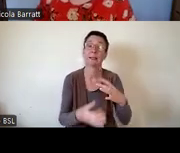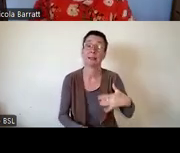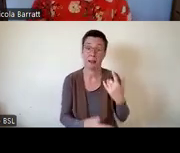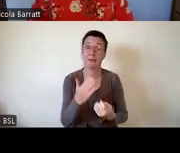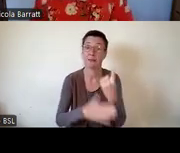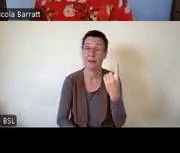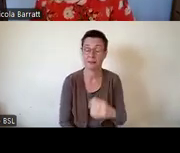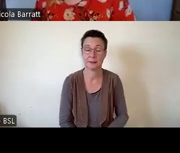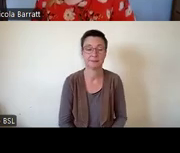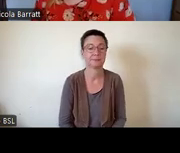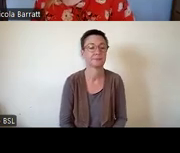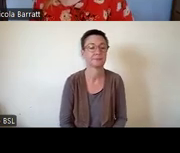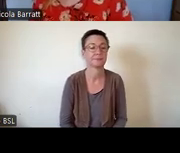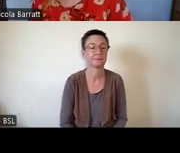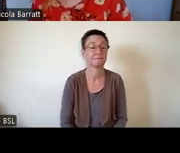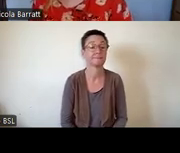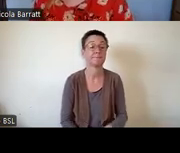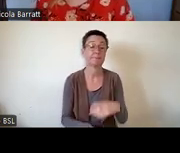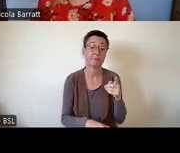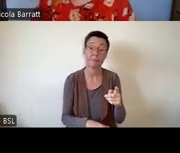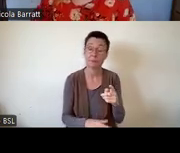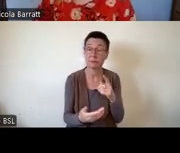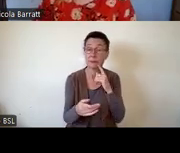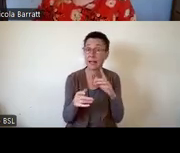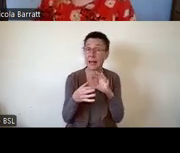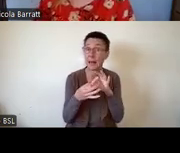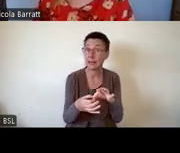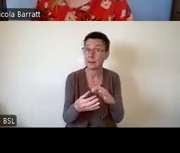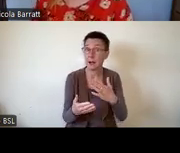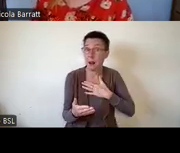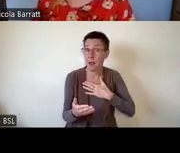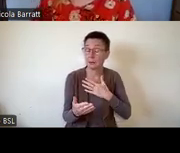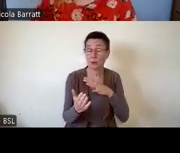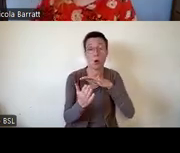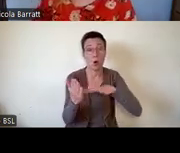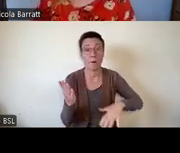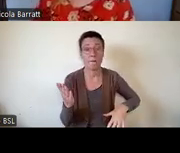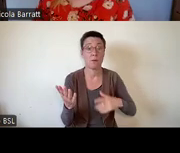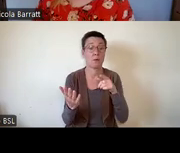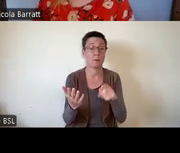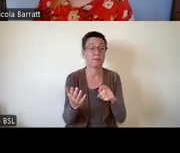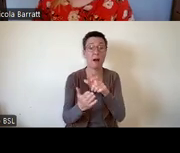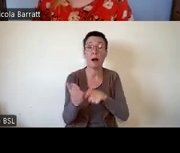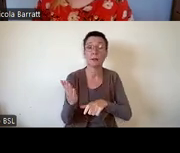Then articles. LinkedIn really likes long-form content. This article is from Southbank Centre.